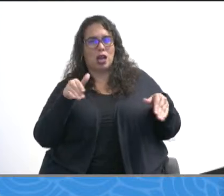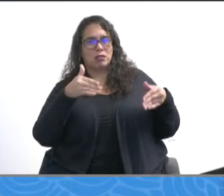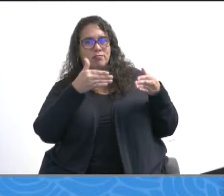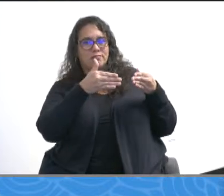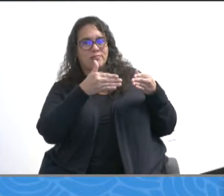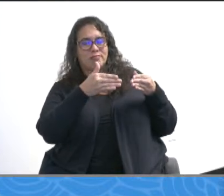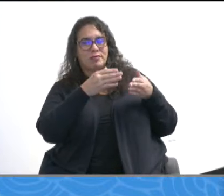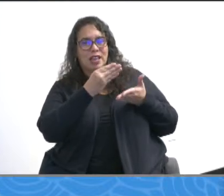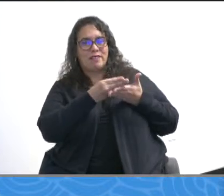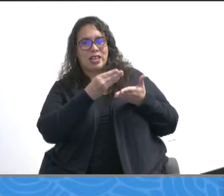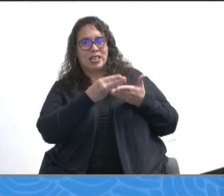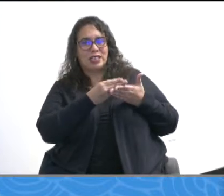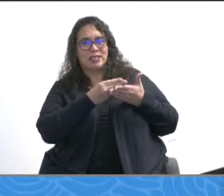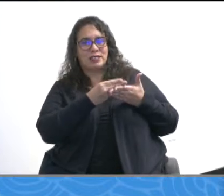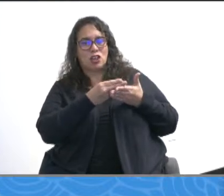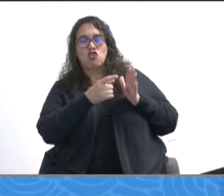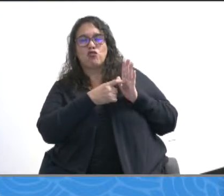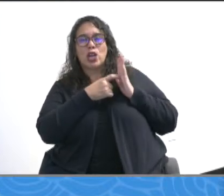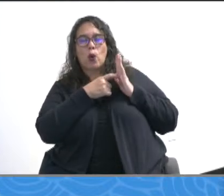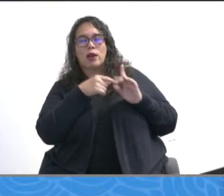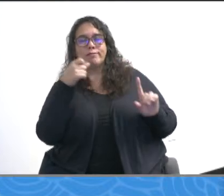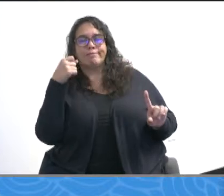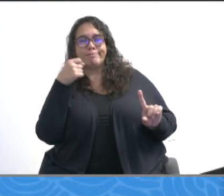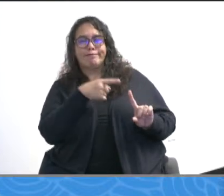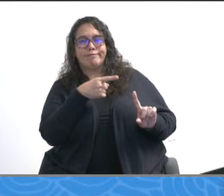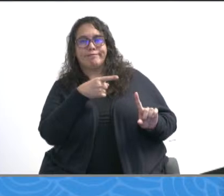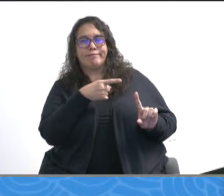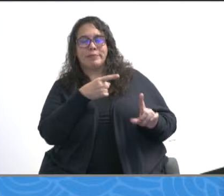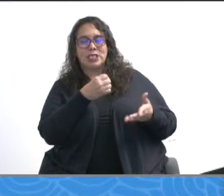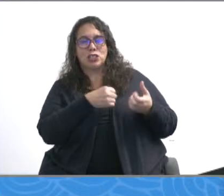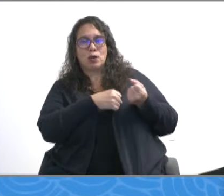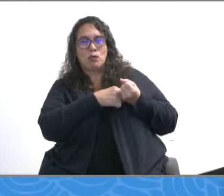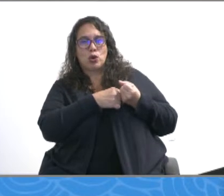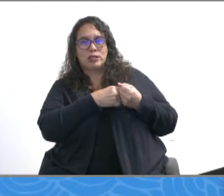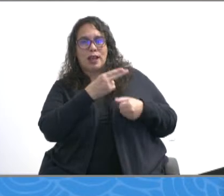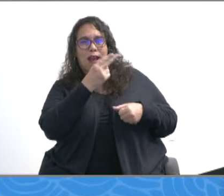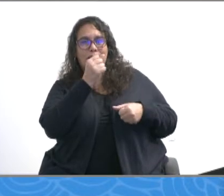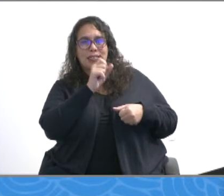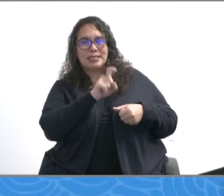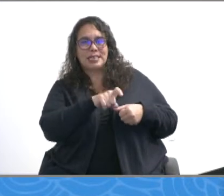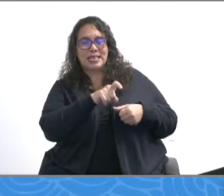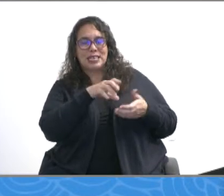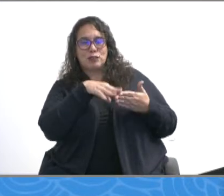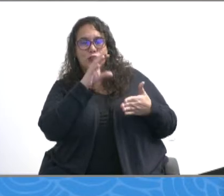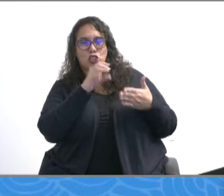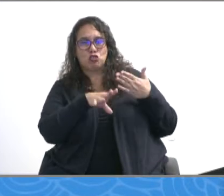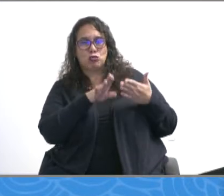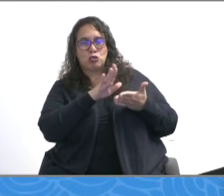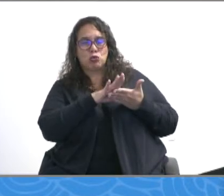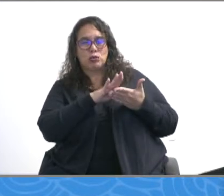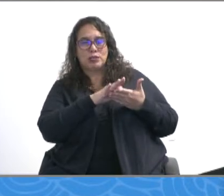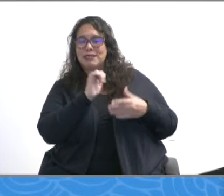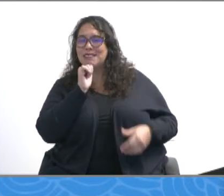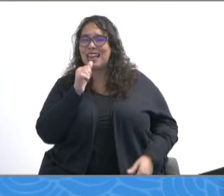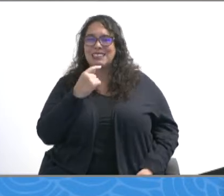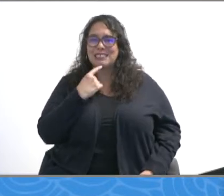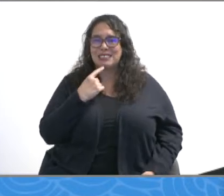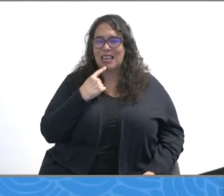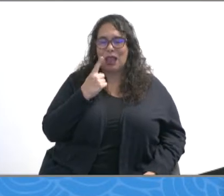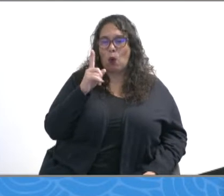required targeted supports for our highest need students or schools. It's not to say that it's only for those students